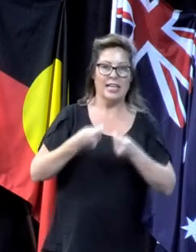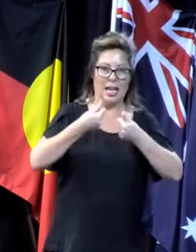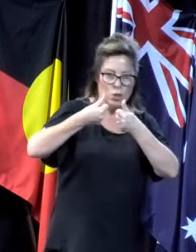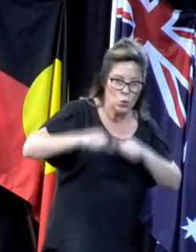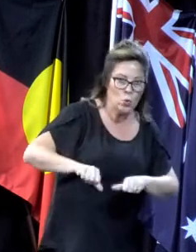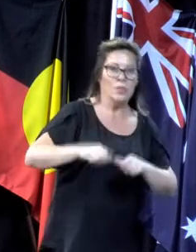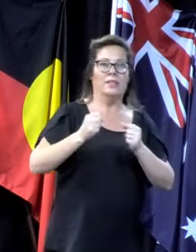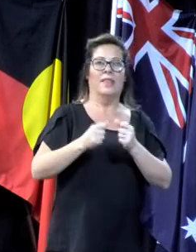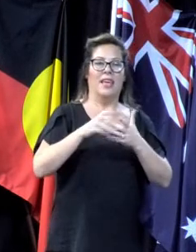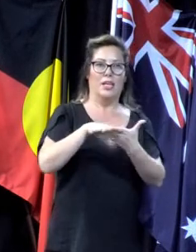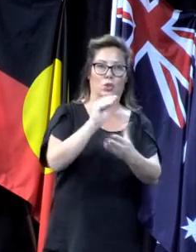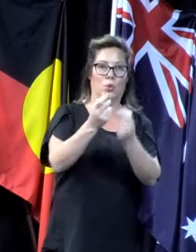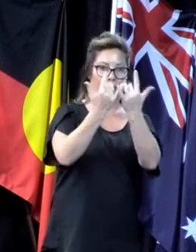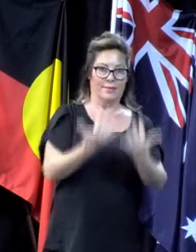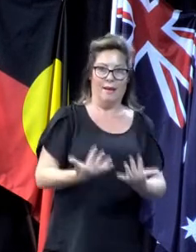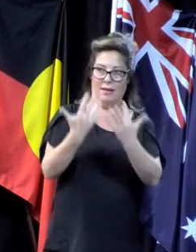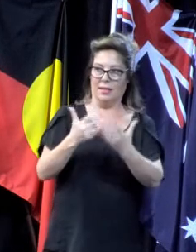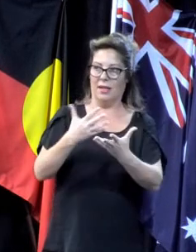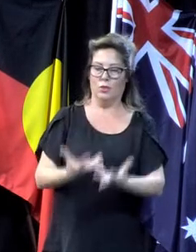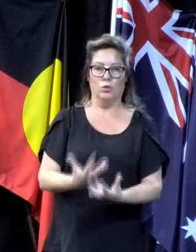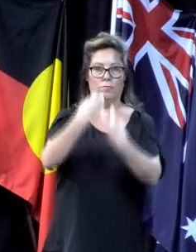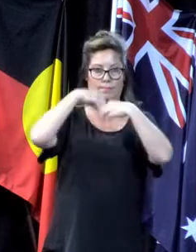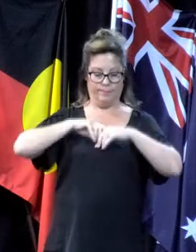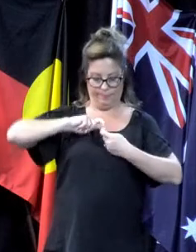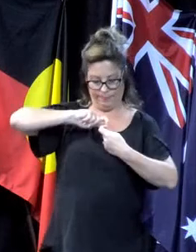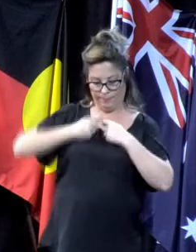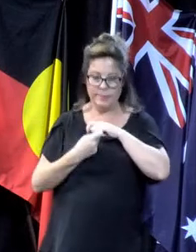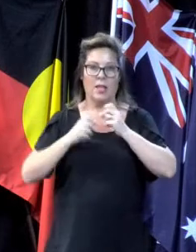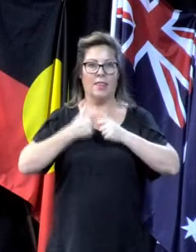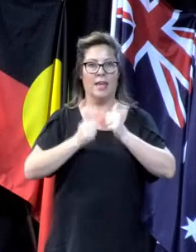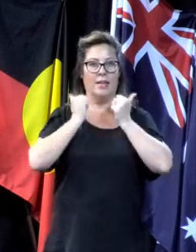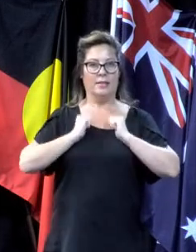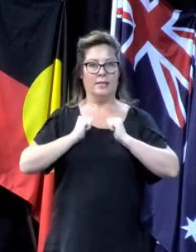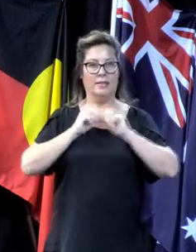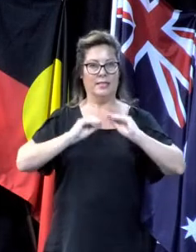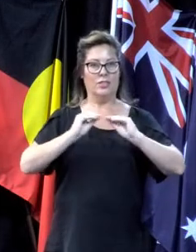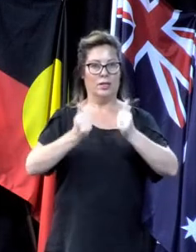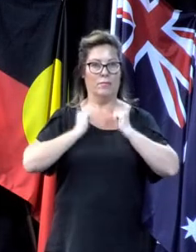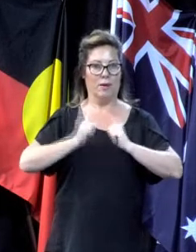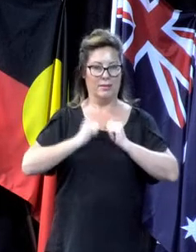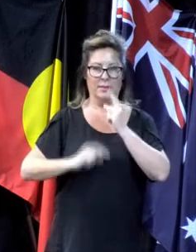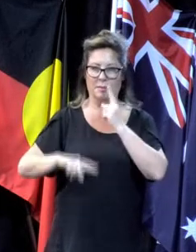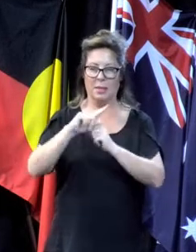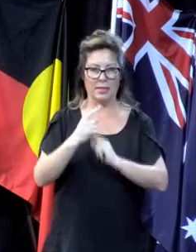to inform their teaching practice and plan for plus one for every student." What's that all mean?